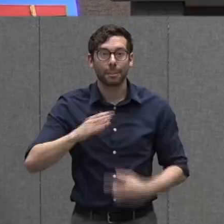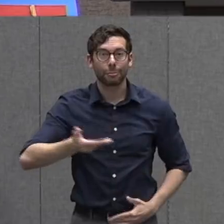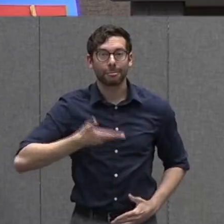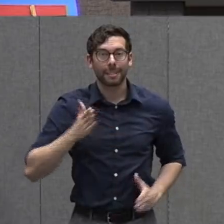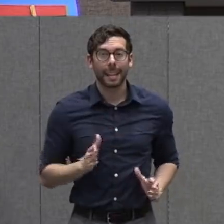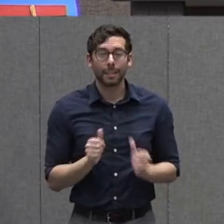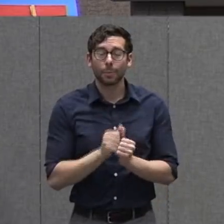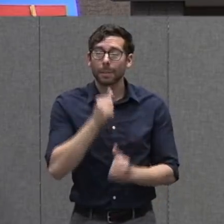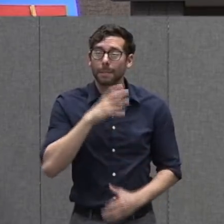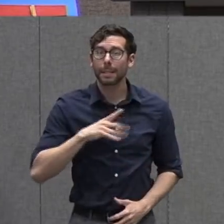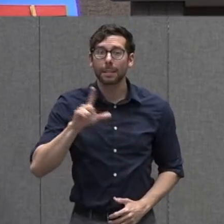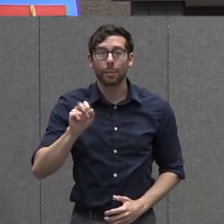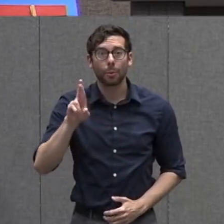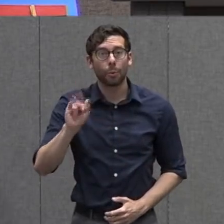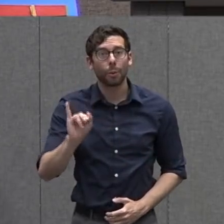Bye, readers and writers. Have a good day!